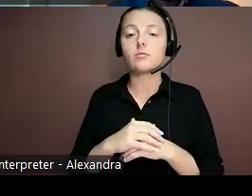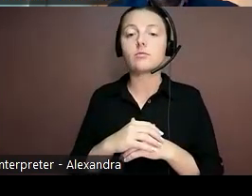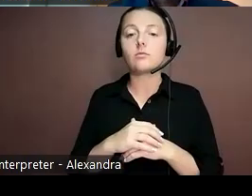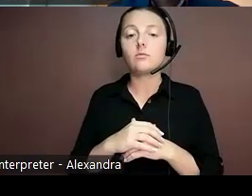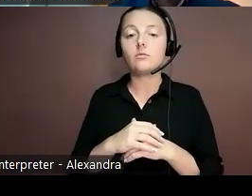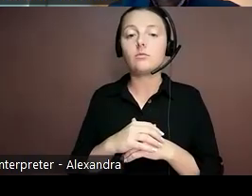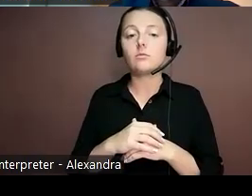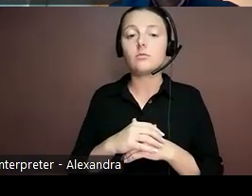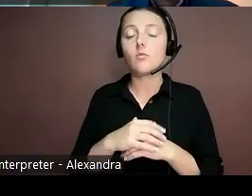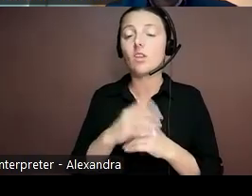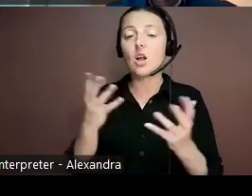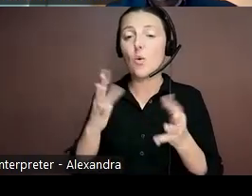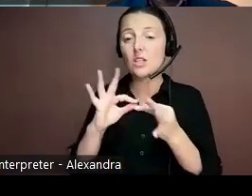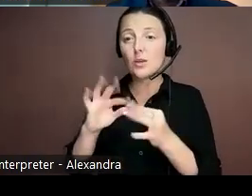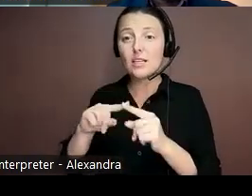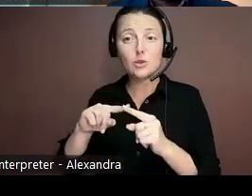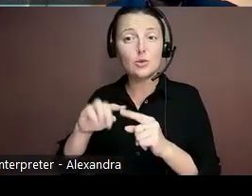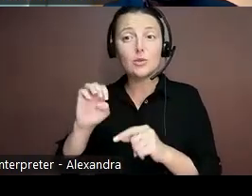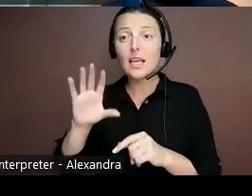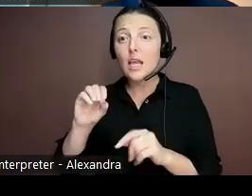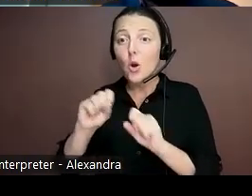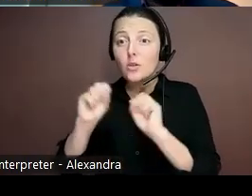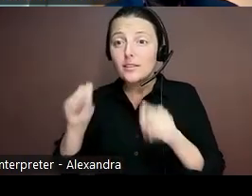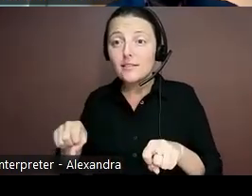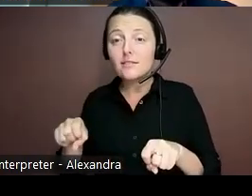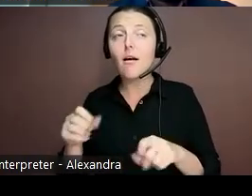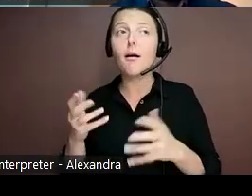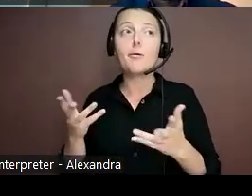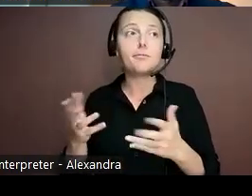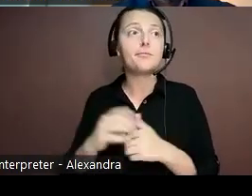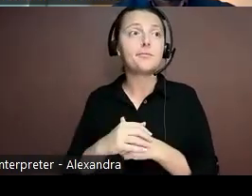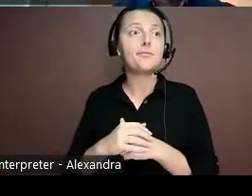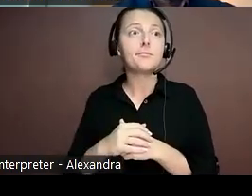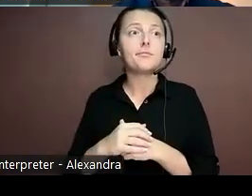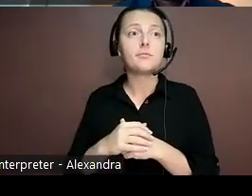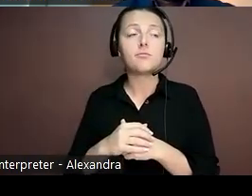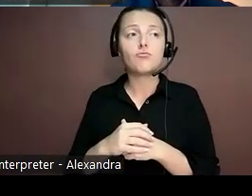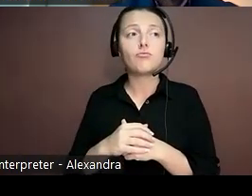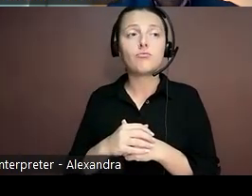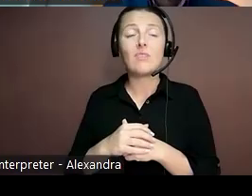uh and you know a lot of what we do what we can do at the multi-level systems approach can help